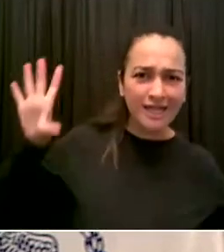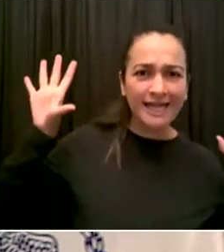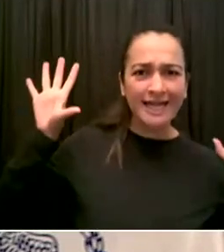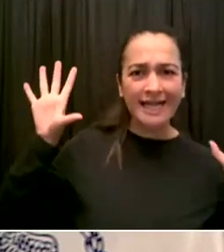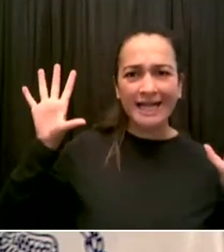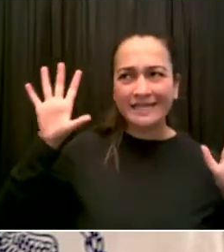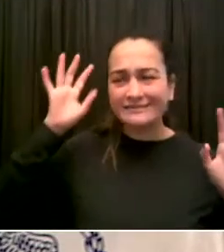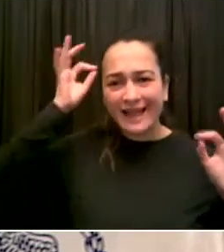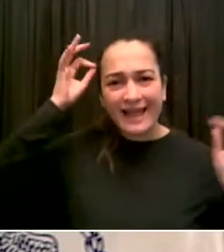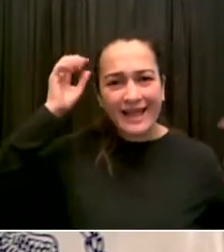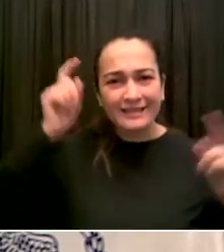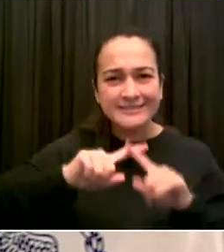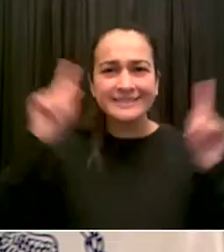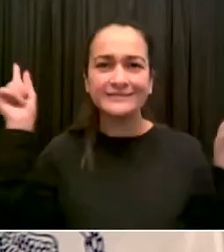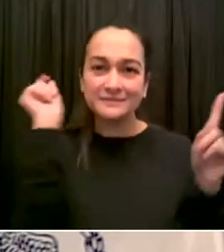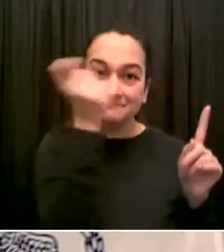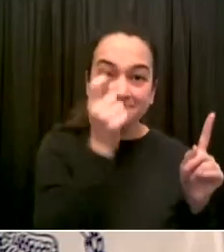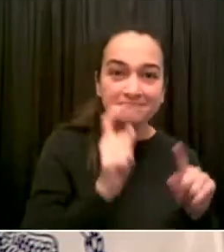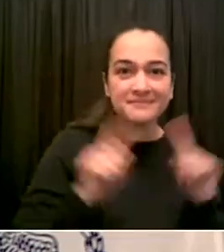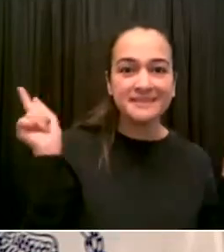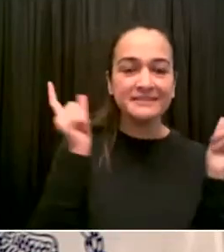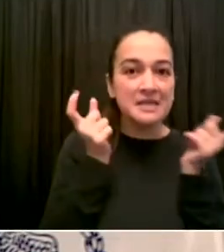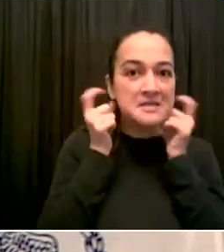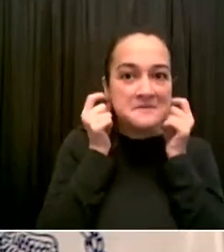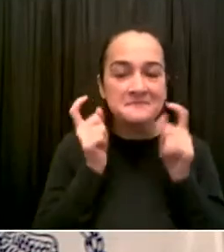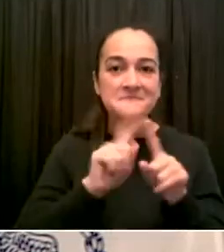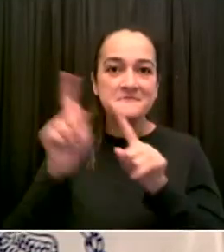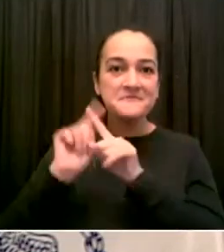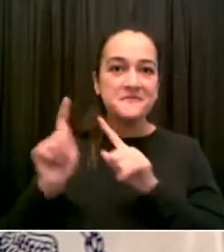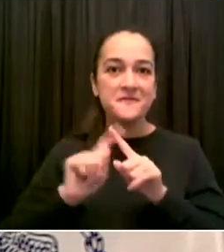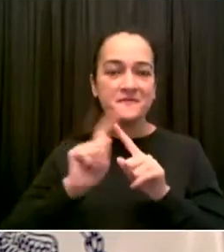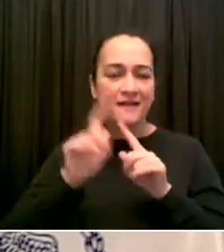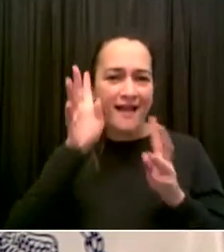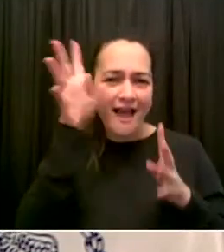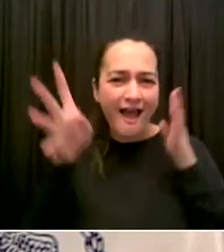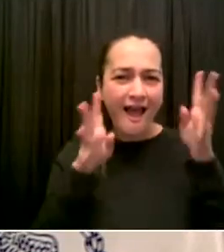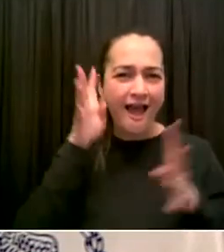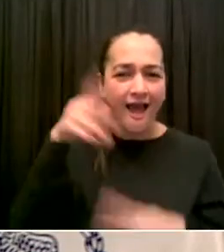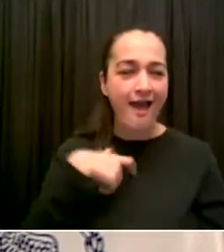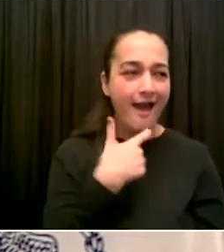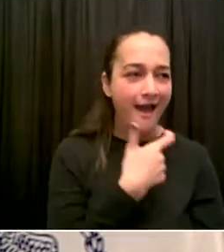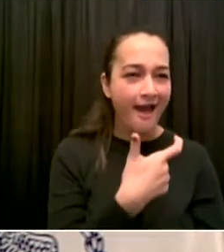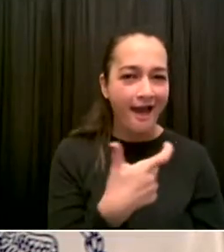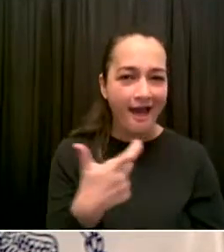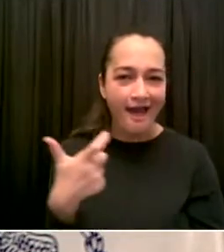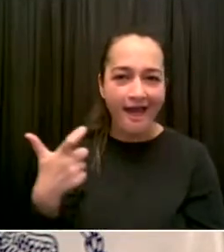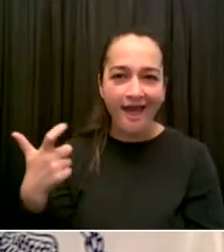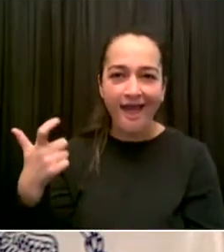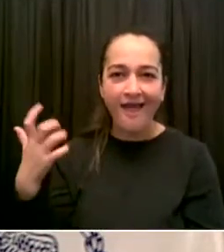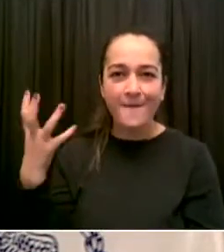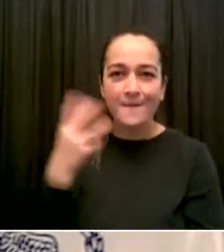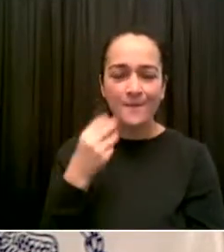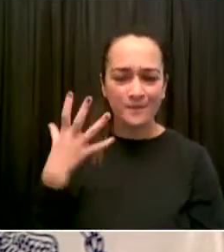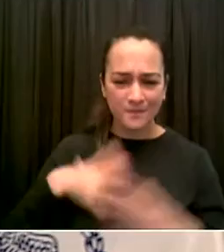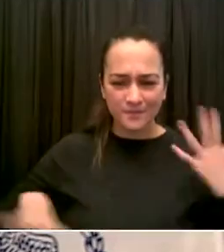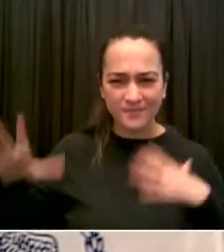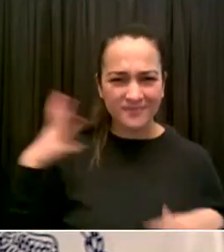THE INCREDIBLE TALENT,